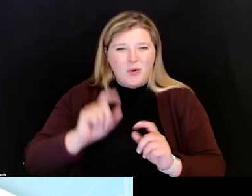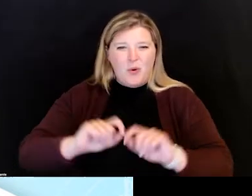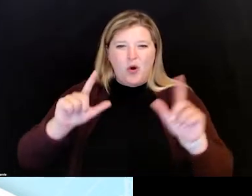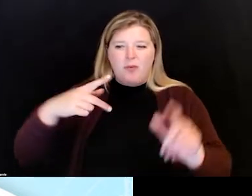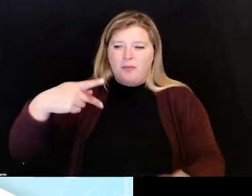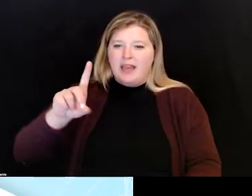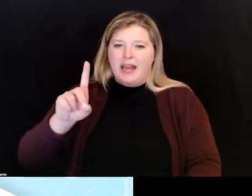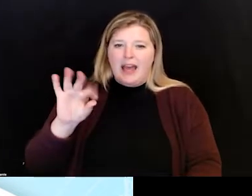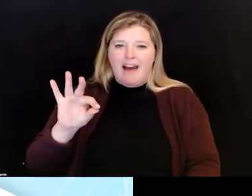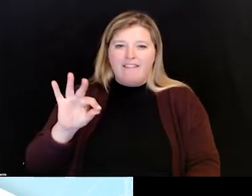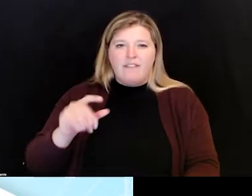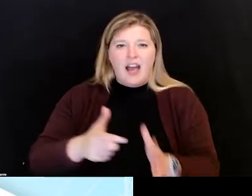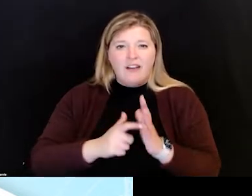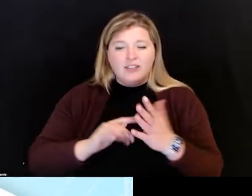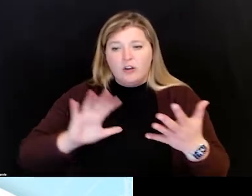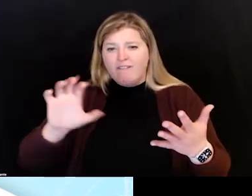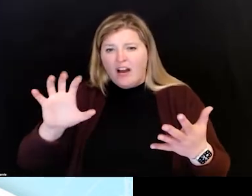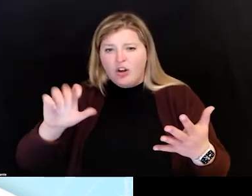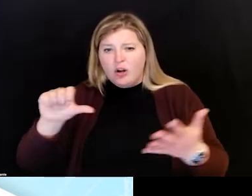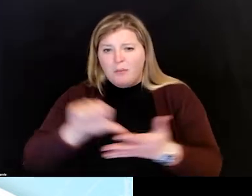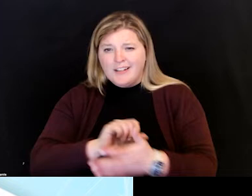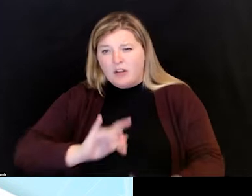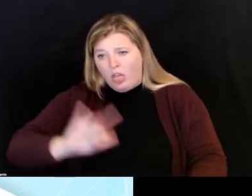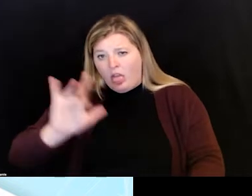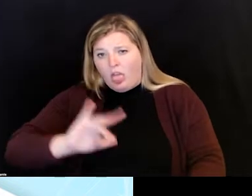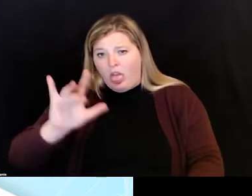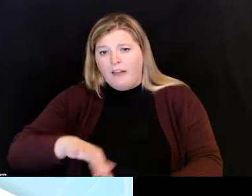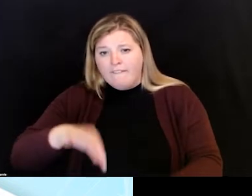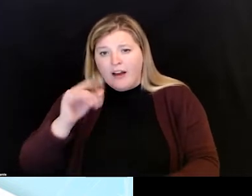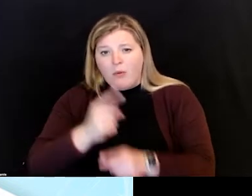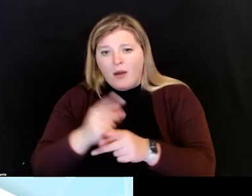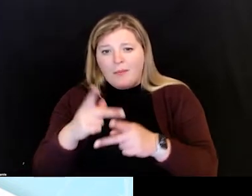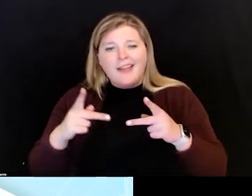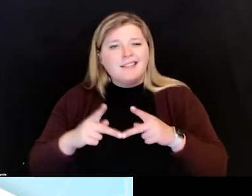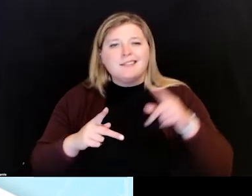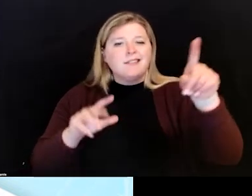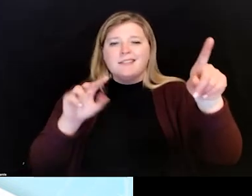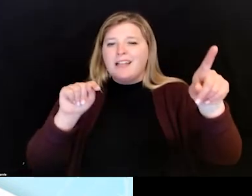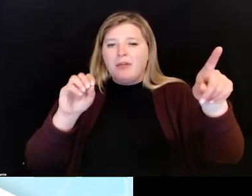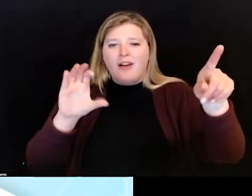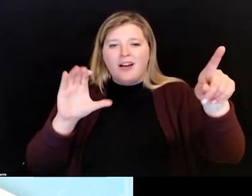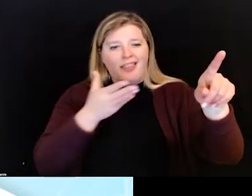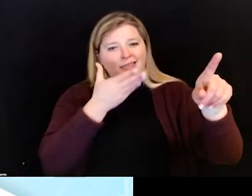you can select a bookmark and be taken directly to the selection that you are interested in.